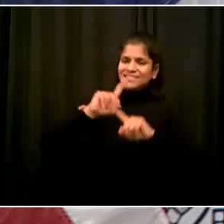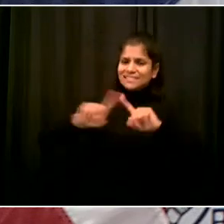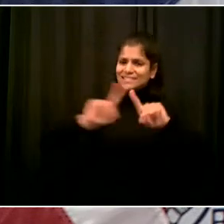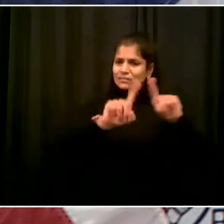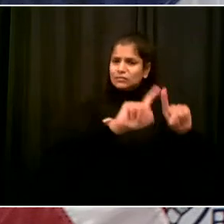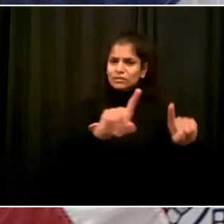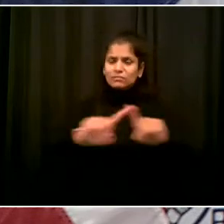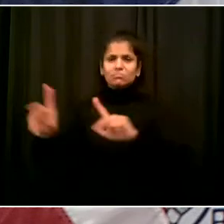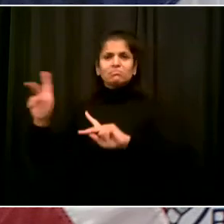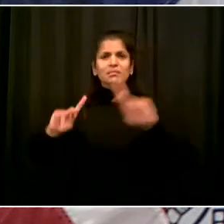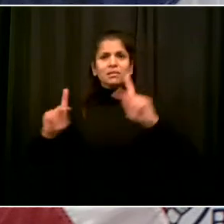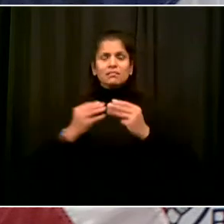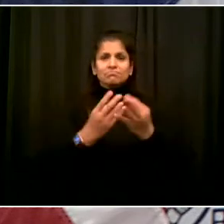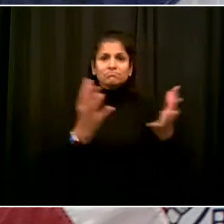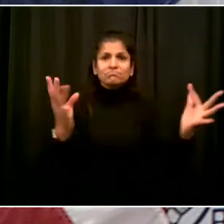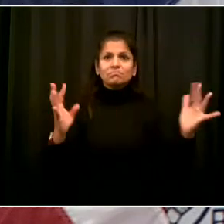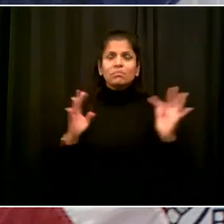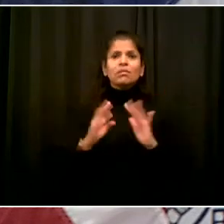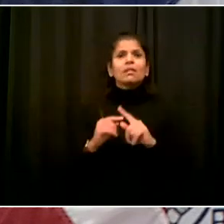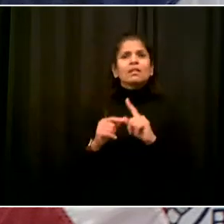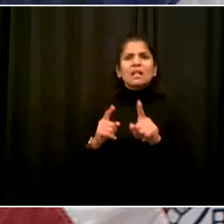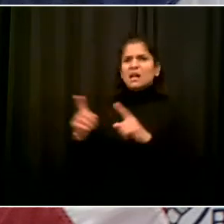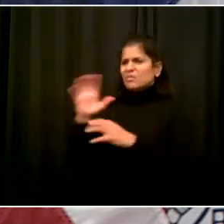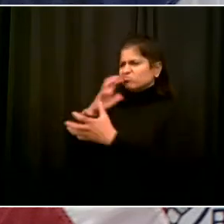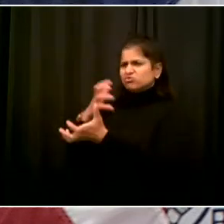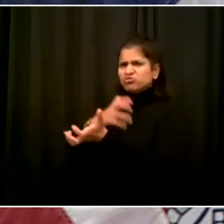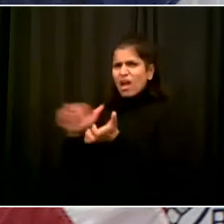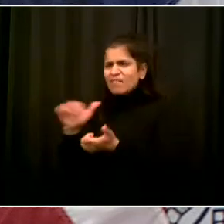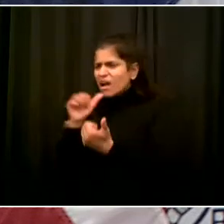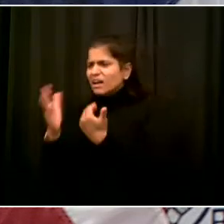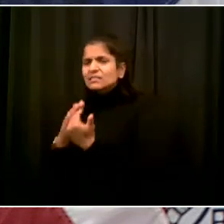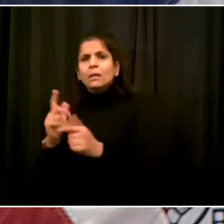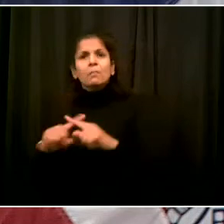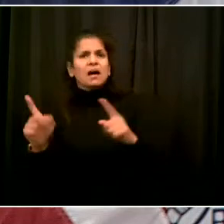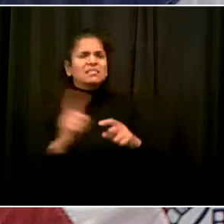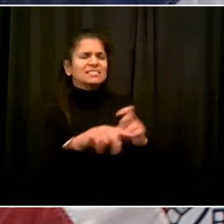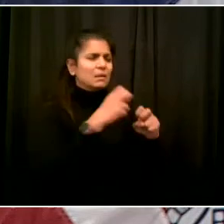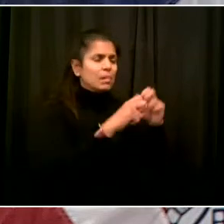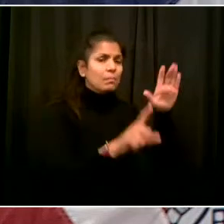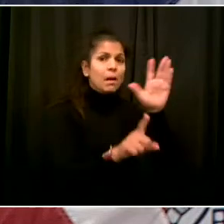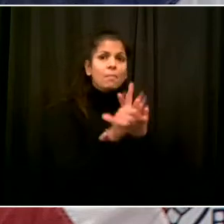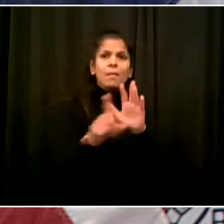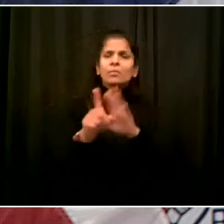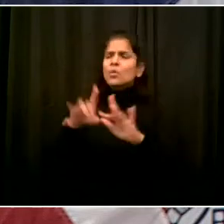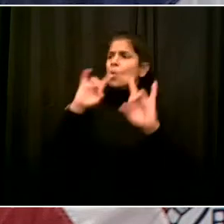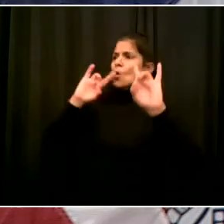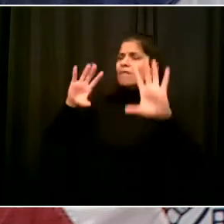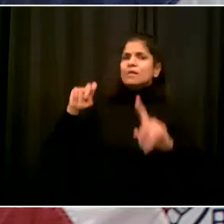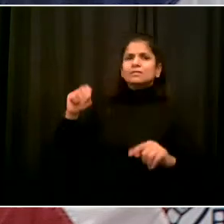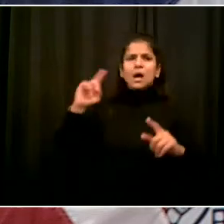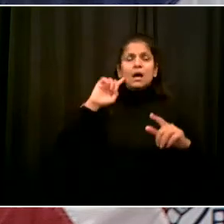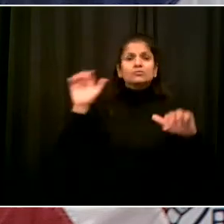IN NEW YORKERS AND THE REALITY OF THE CITY. WHEN IT WAS TOUGH, HE SAW THE GOOD.